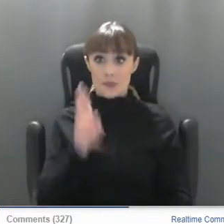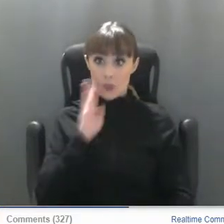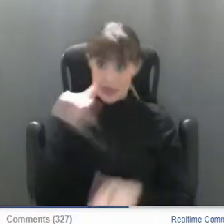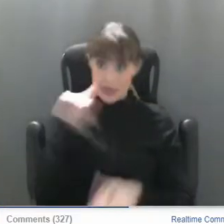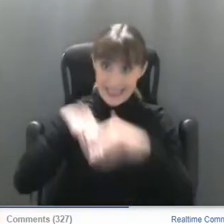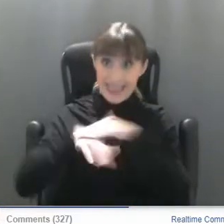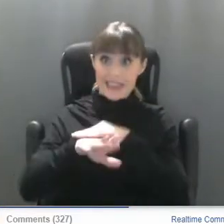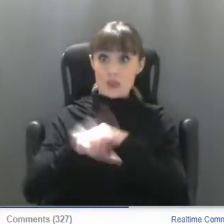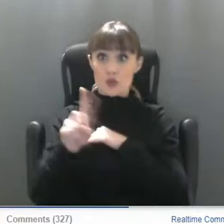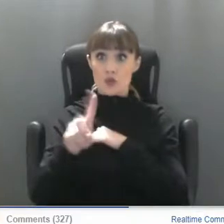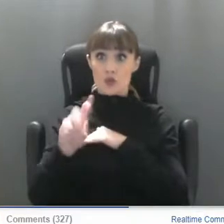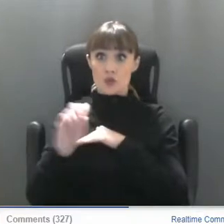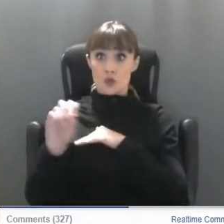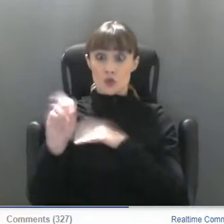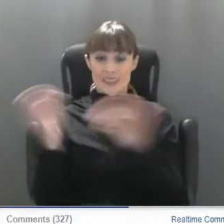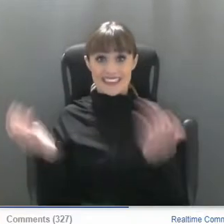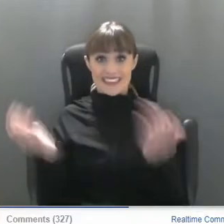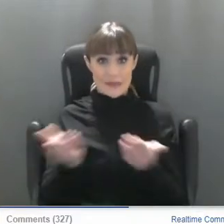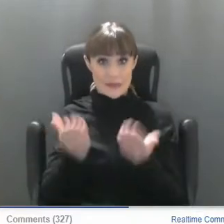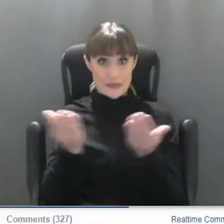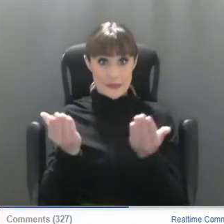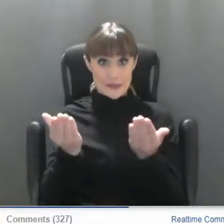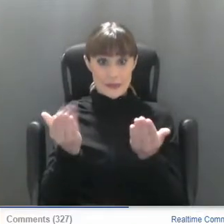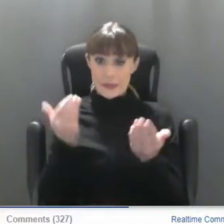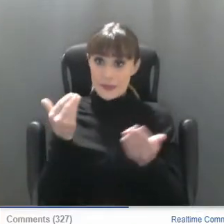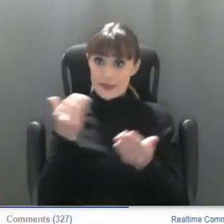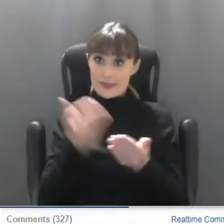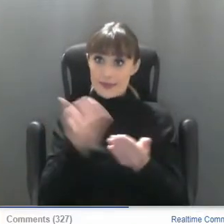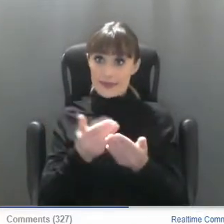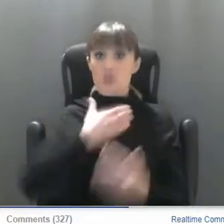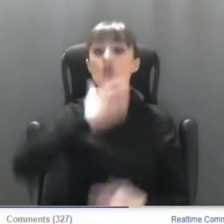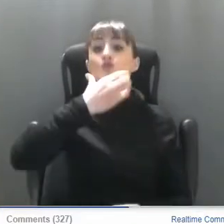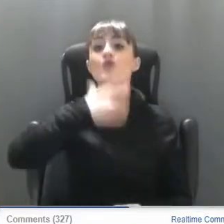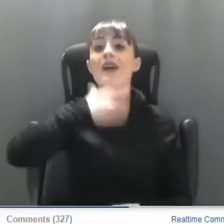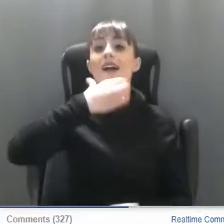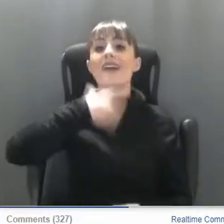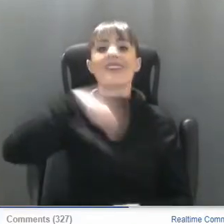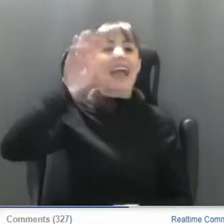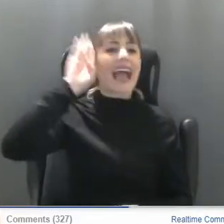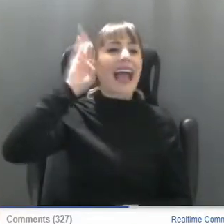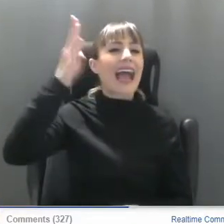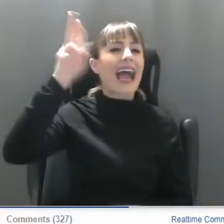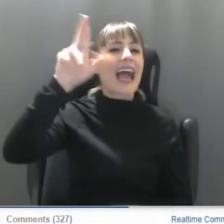eastern end. You'll be right by giraffes. Let's zoom in and say hi to Riley. See